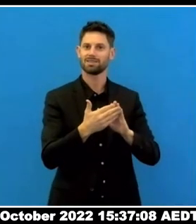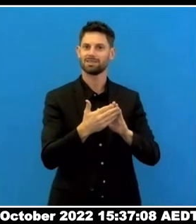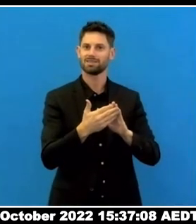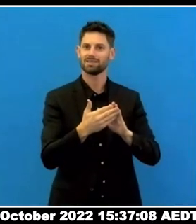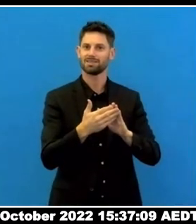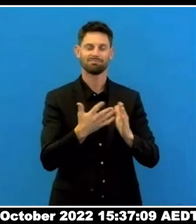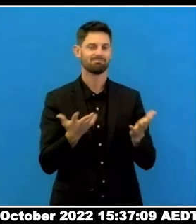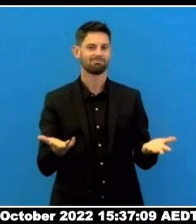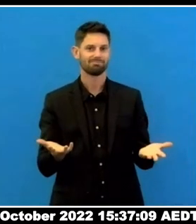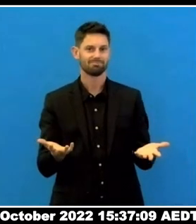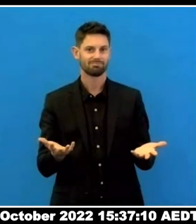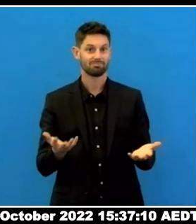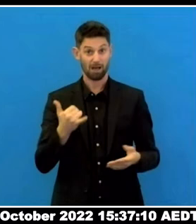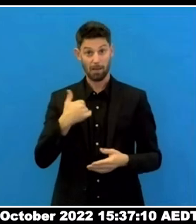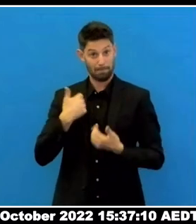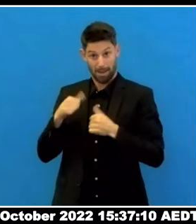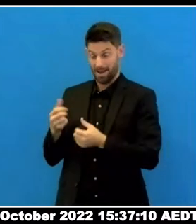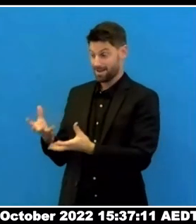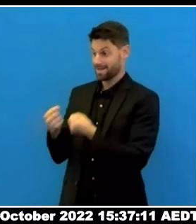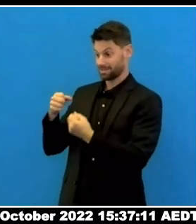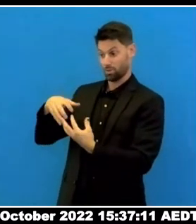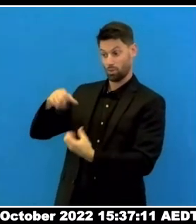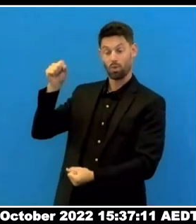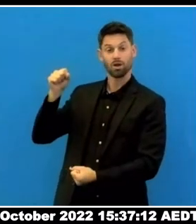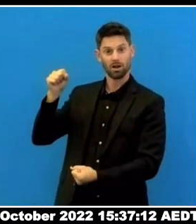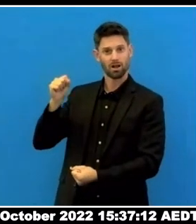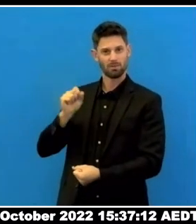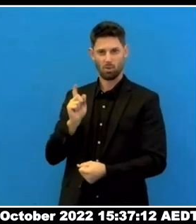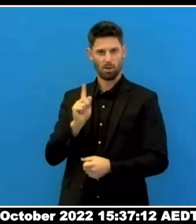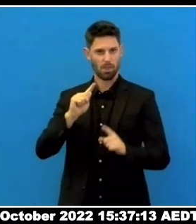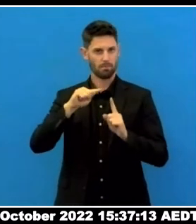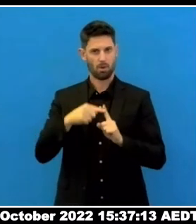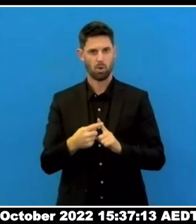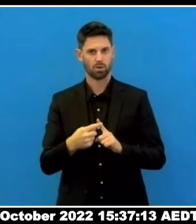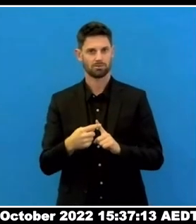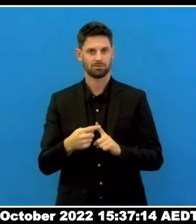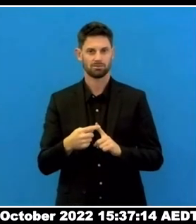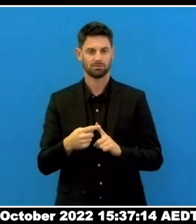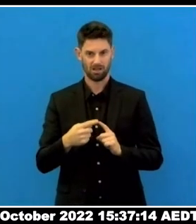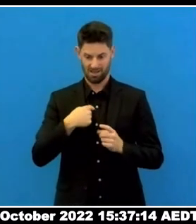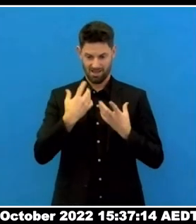Yes, I will get it, but the qualifications, so what's the point of me when I have the experience